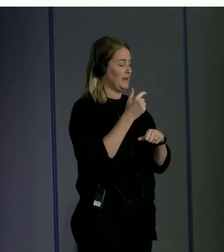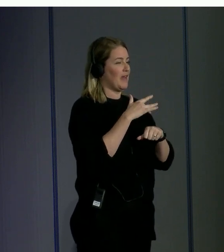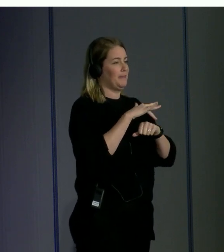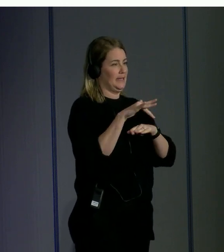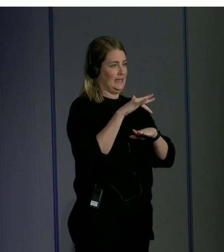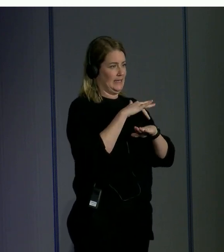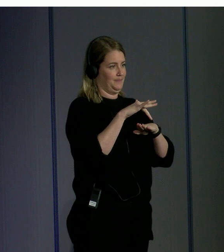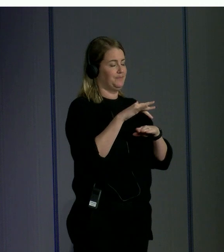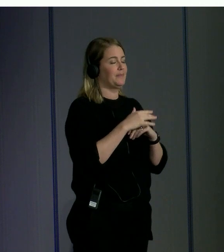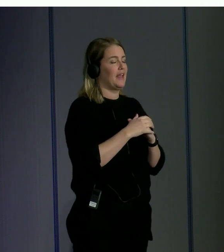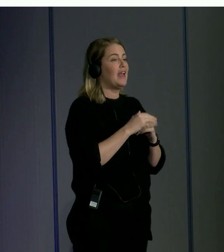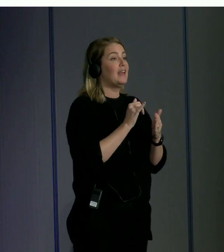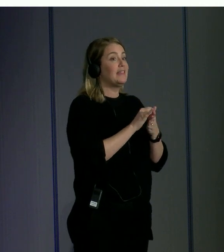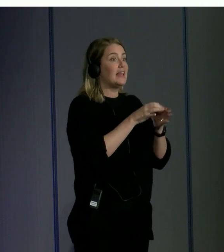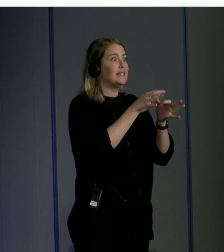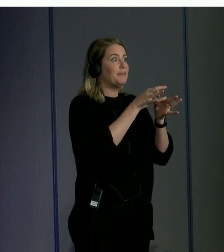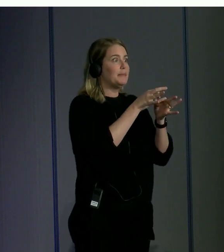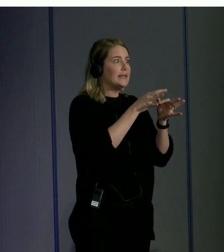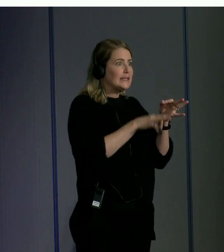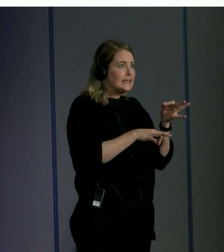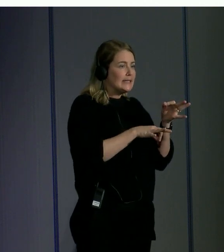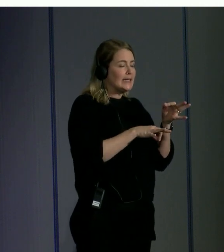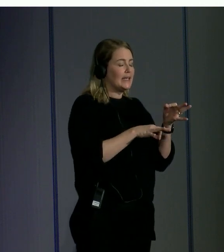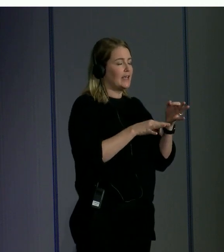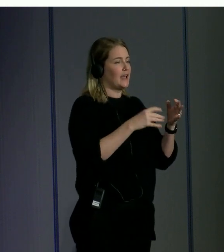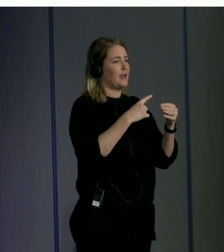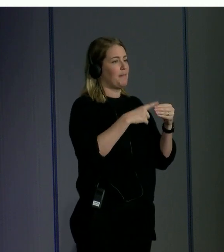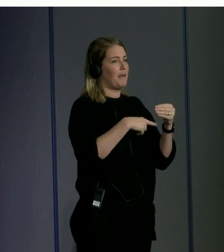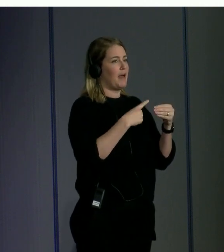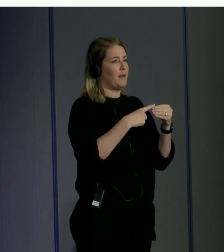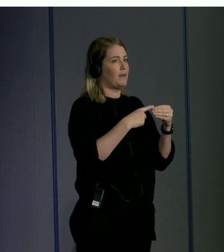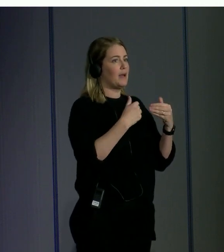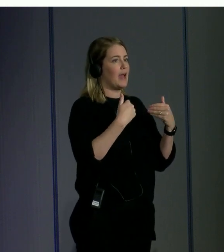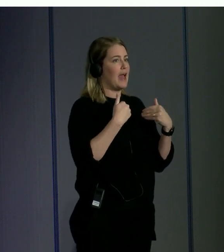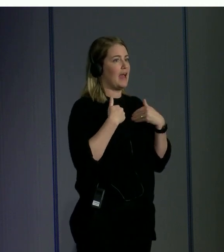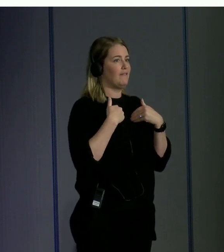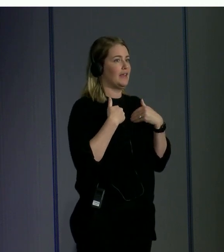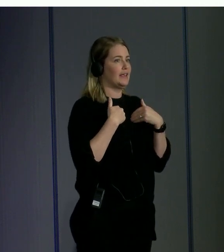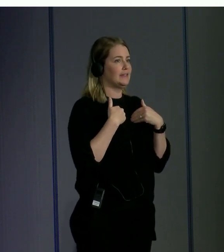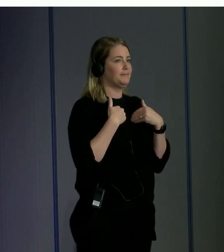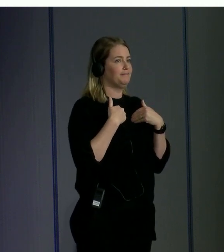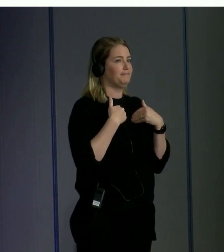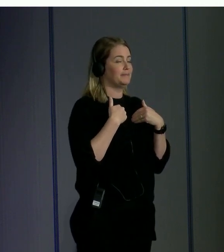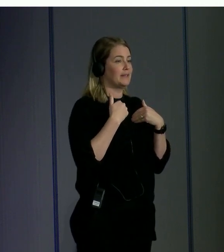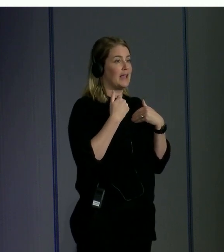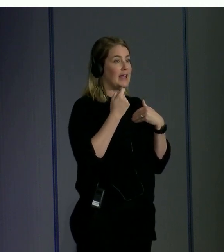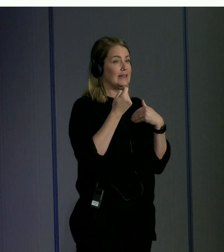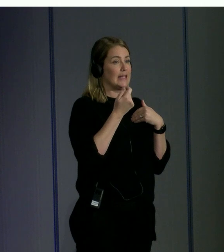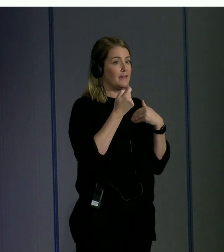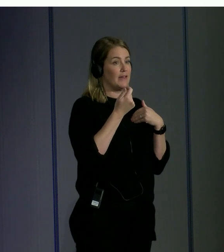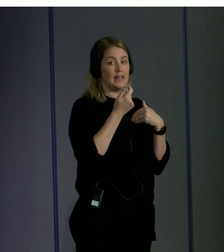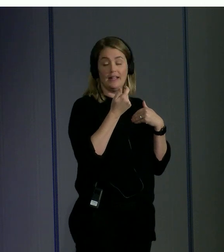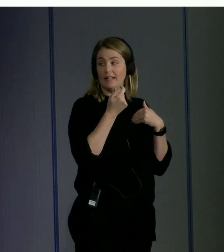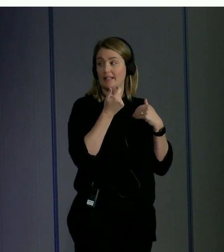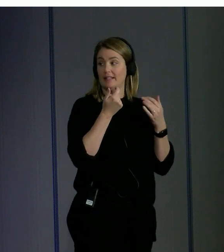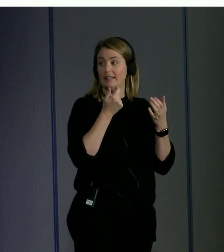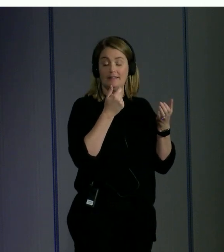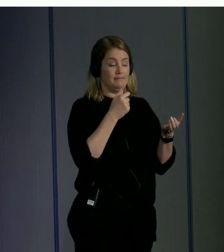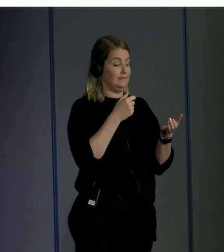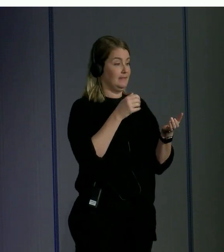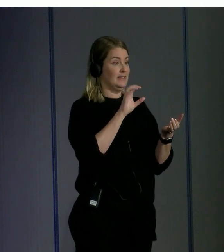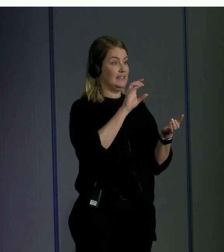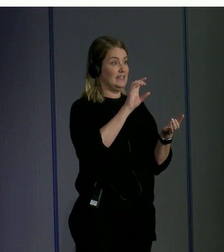It's this simplicity that having a little device in your hand can bring to somebody's